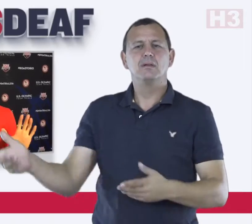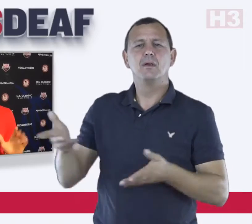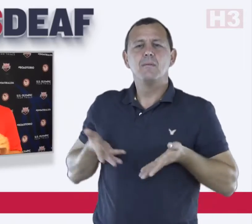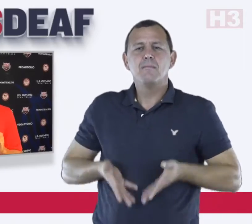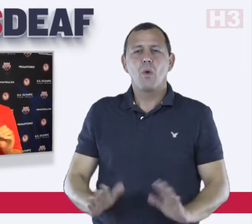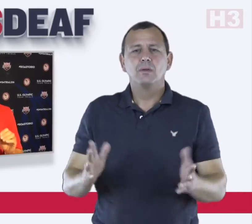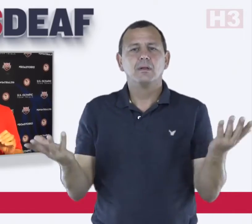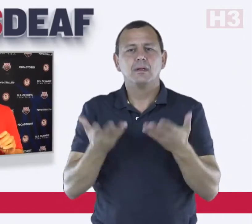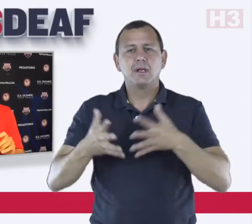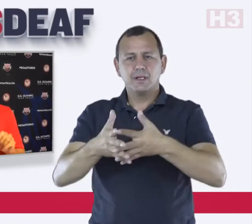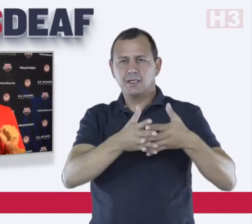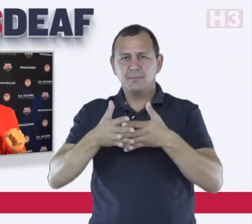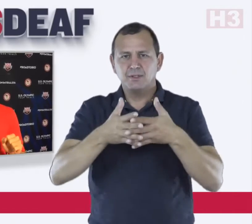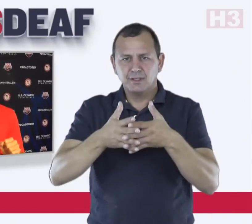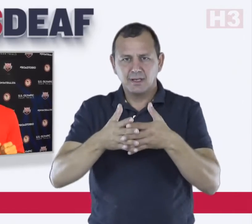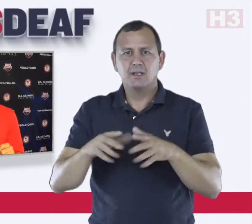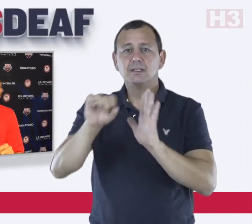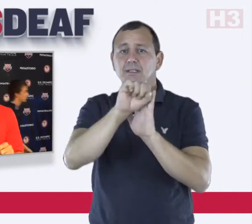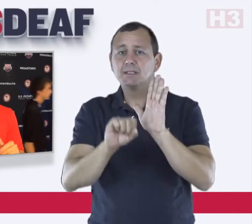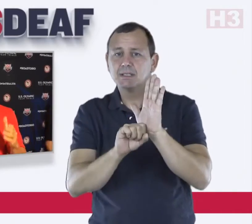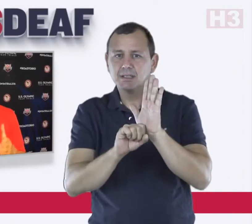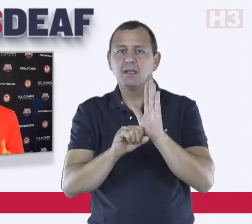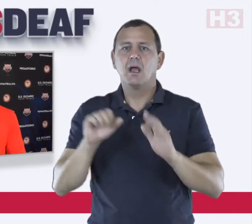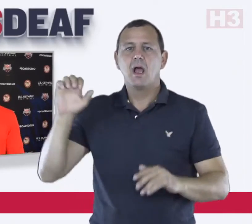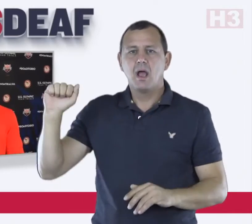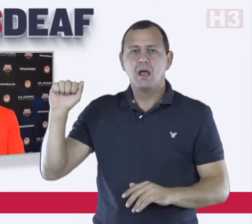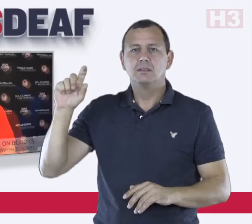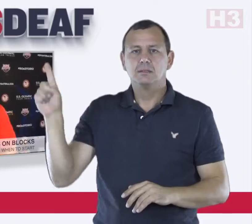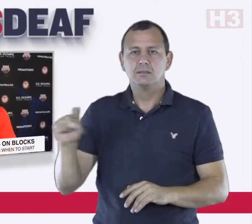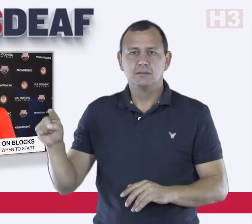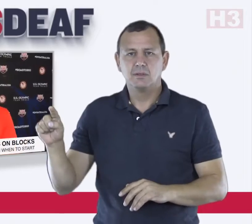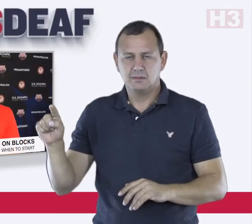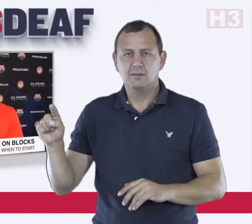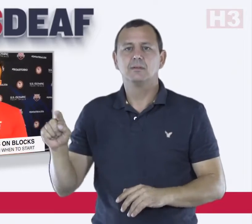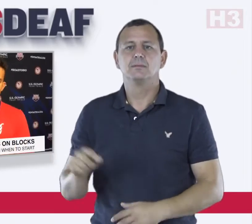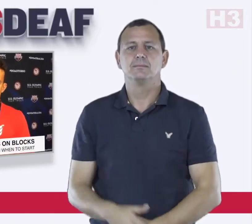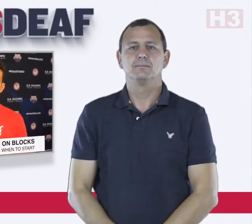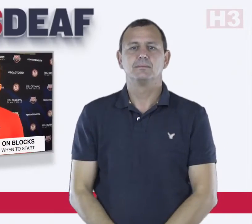Born in Arizona, USA, Titus won a state